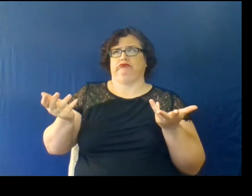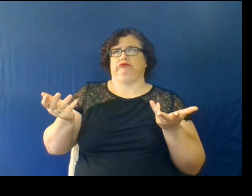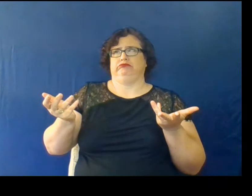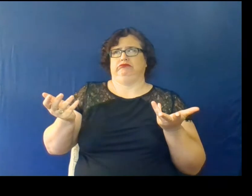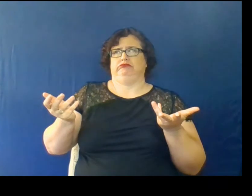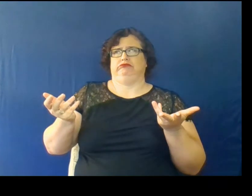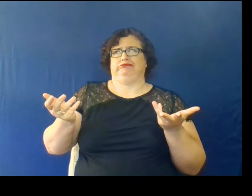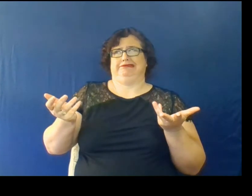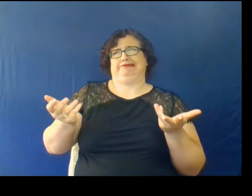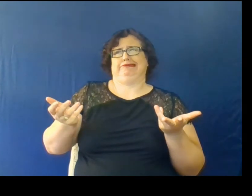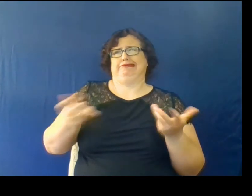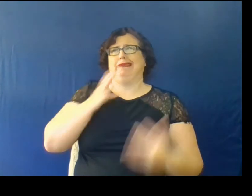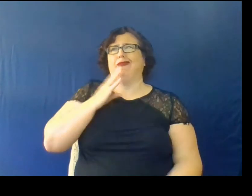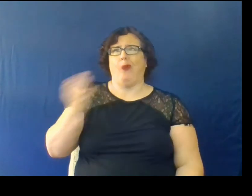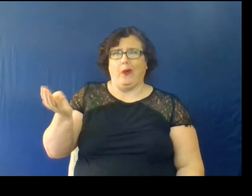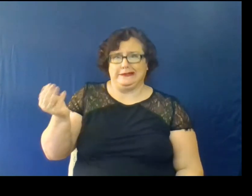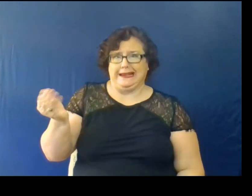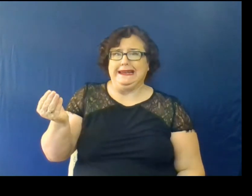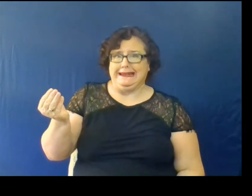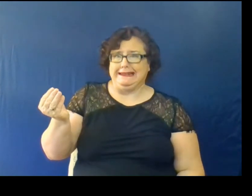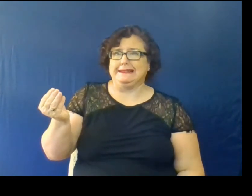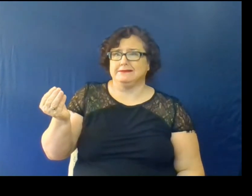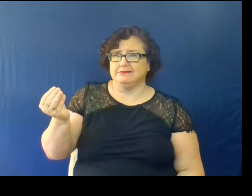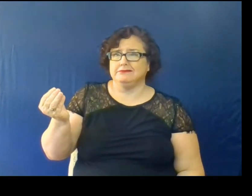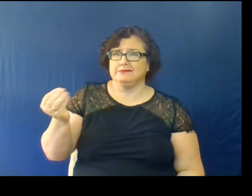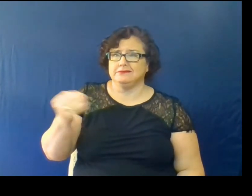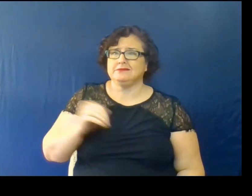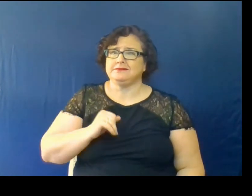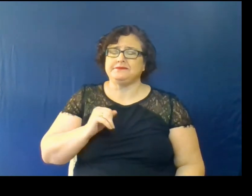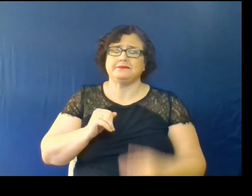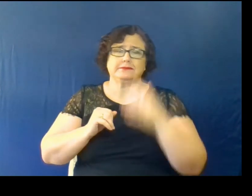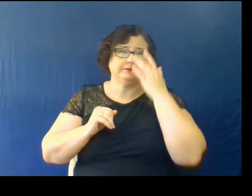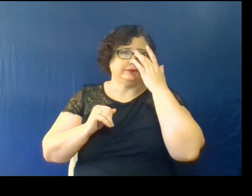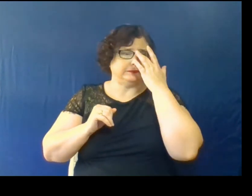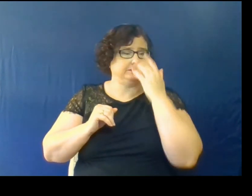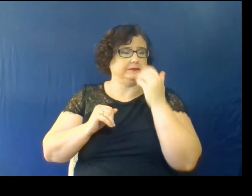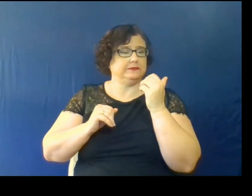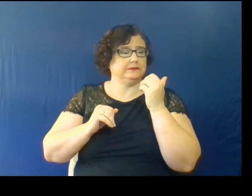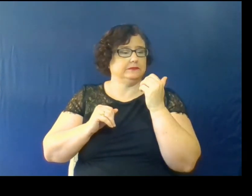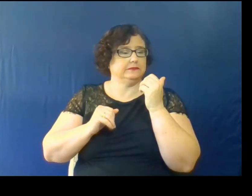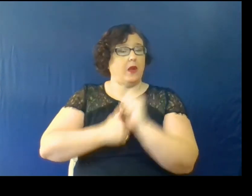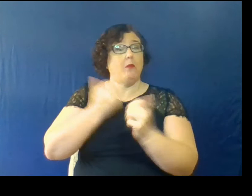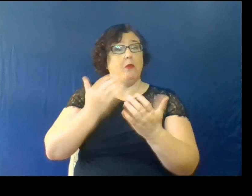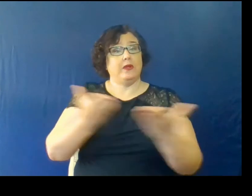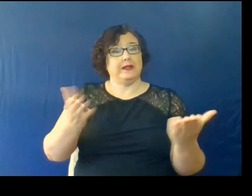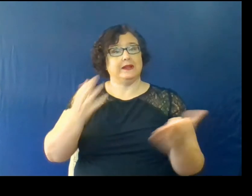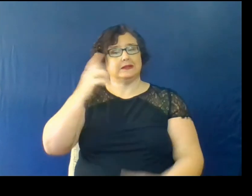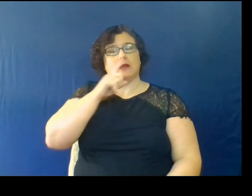since I was about 14 years old. And one of the things that I have really learned about